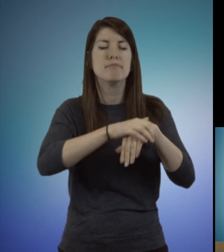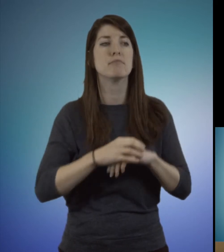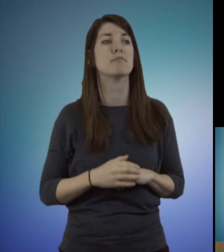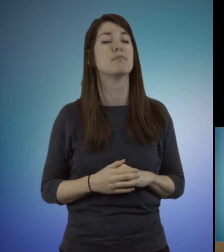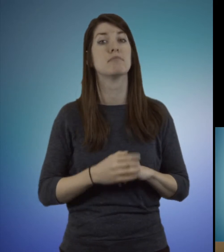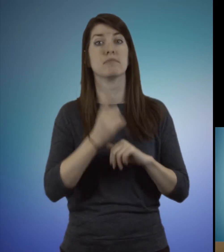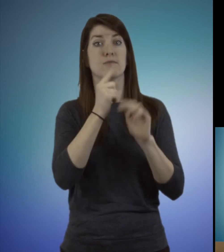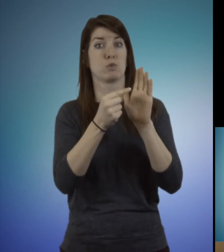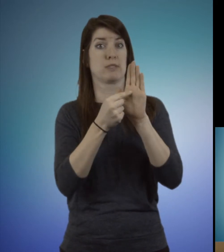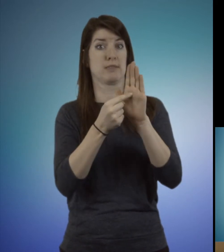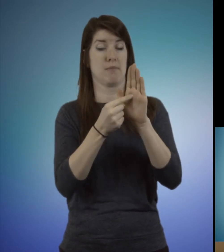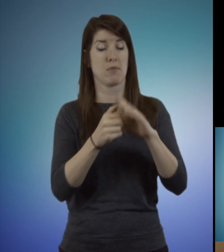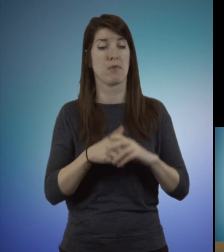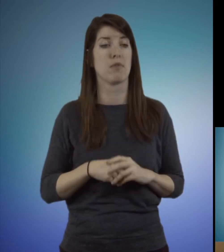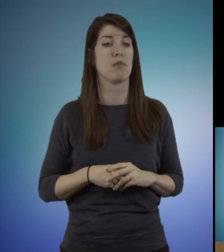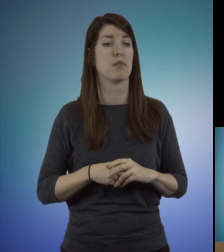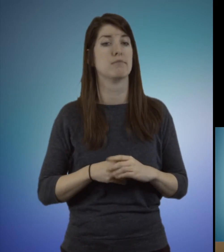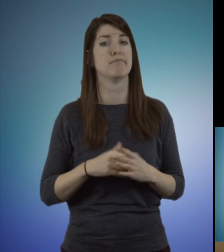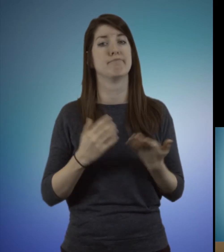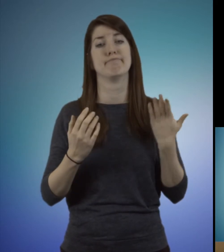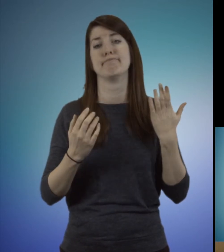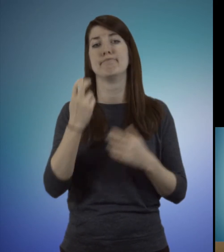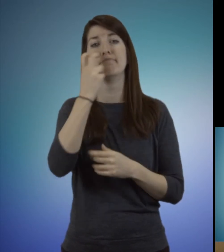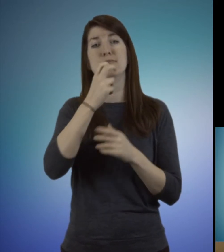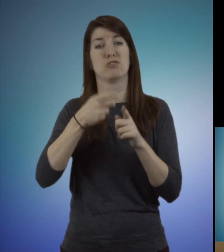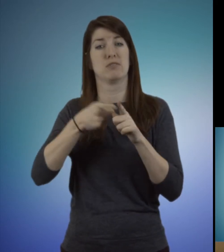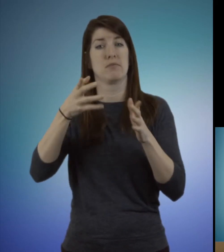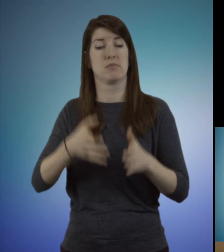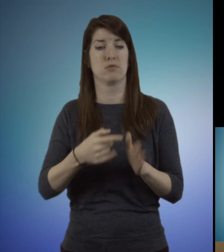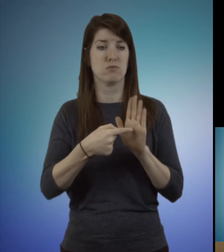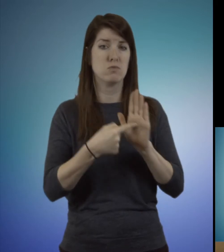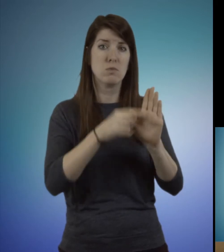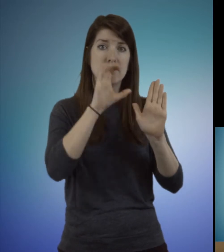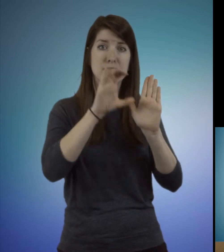So, for example, a speech therapist might show your child a picture of a dog,